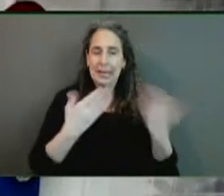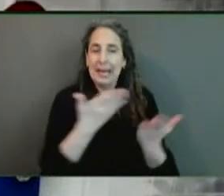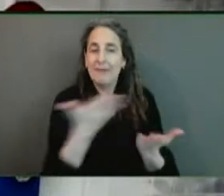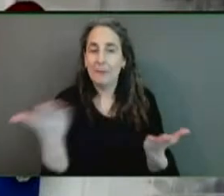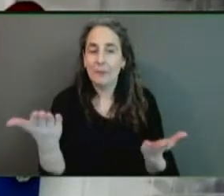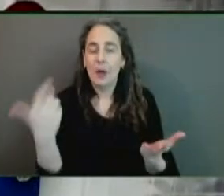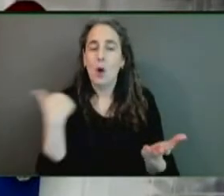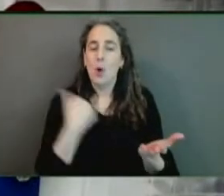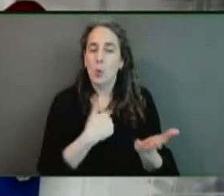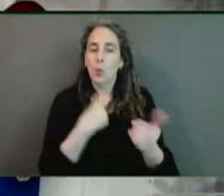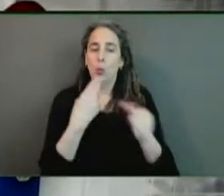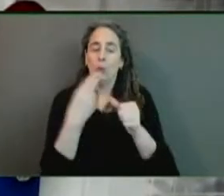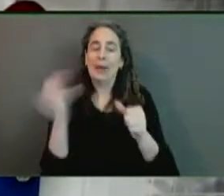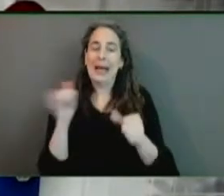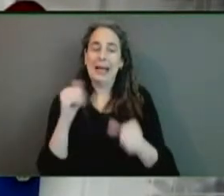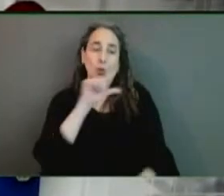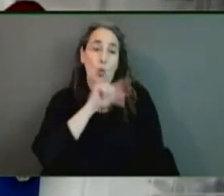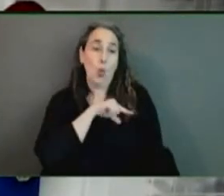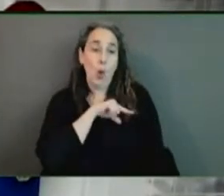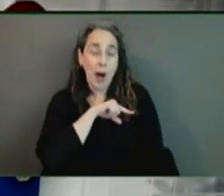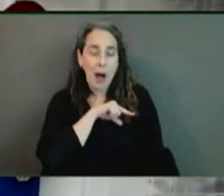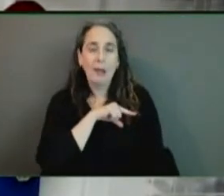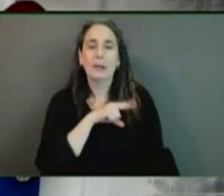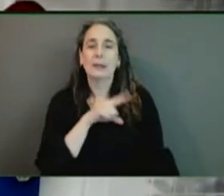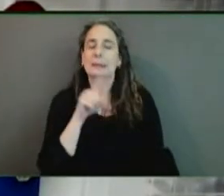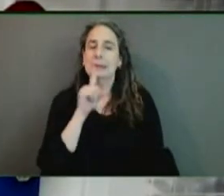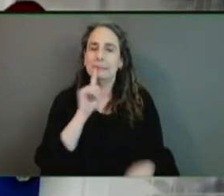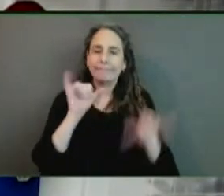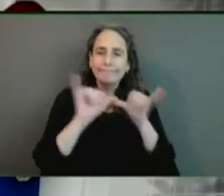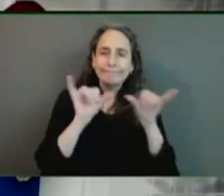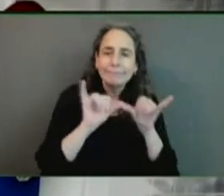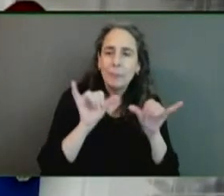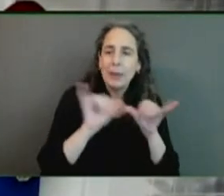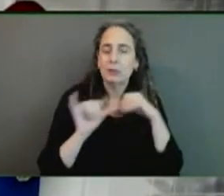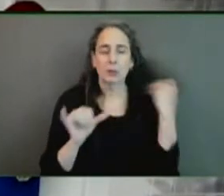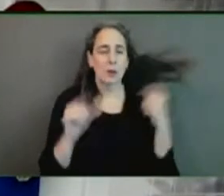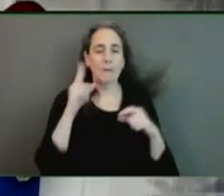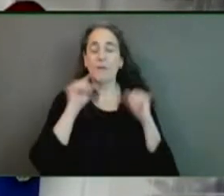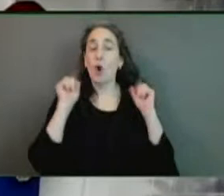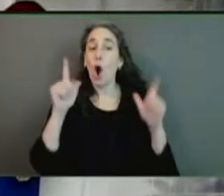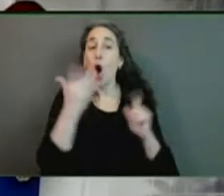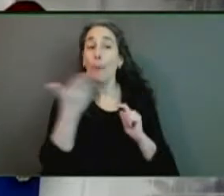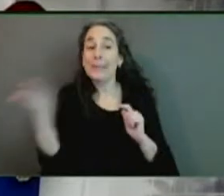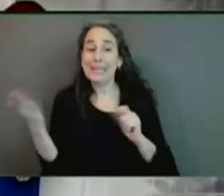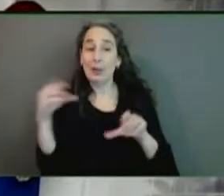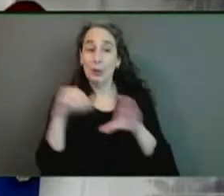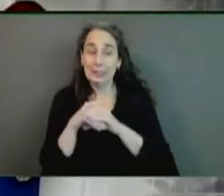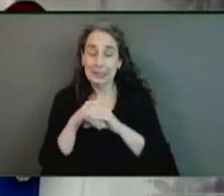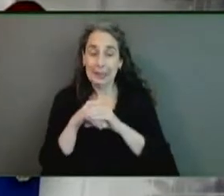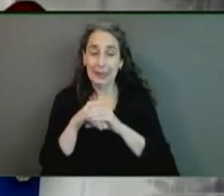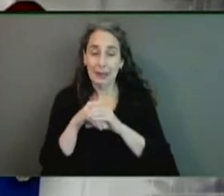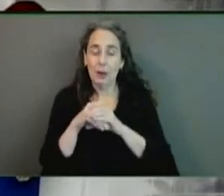when we procure materials. We use quality assurance measures